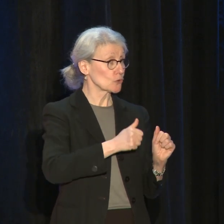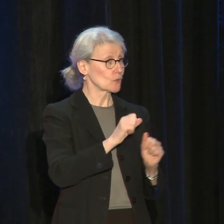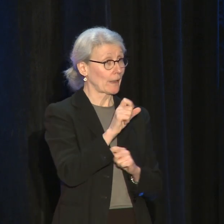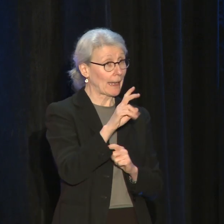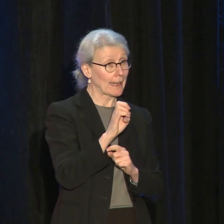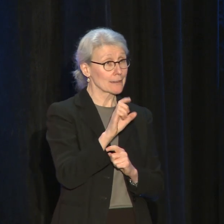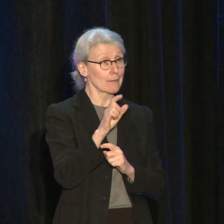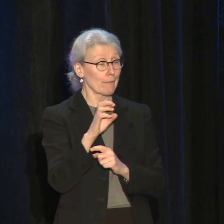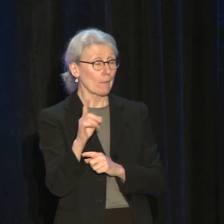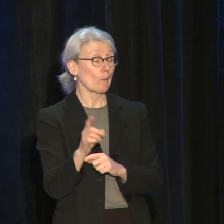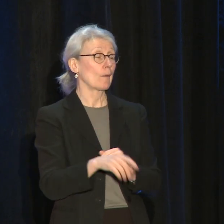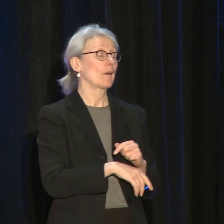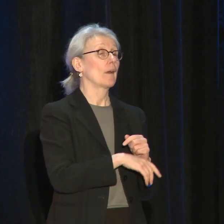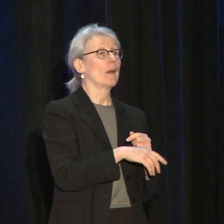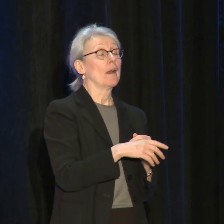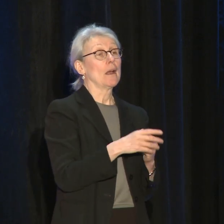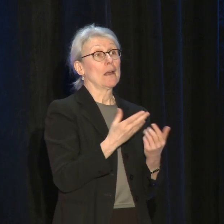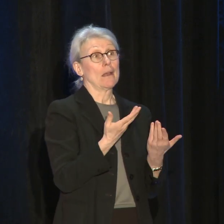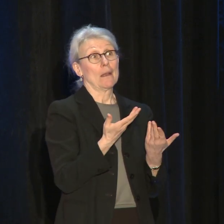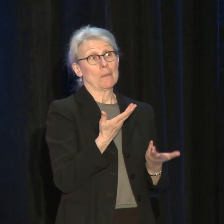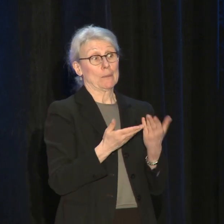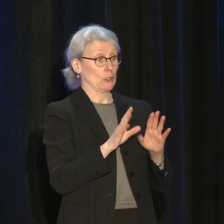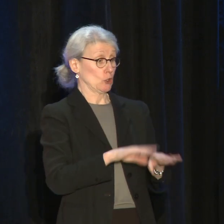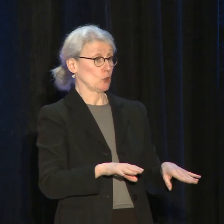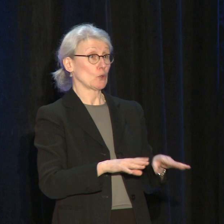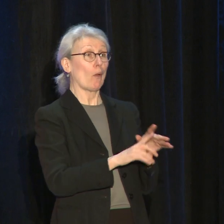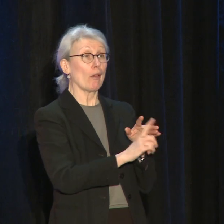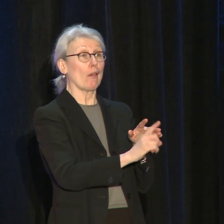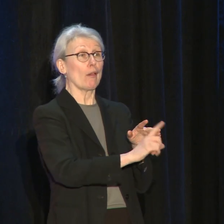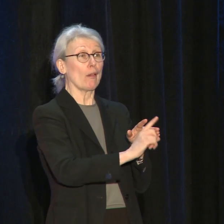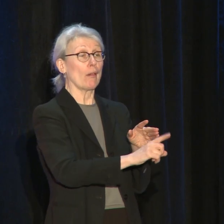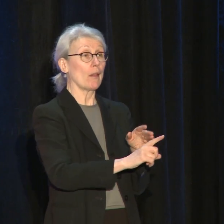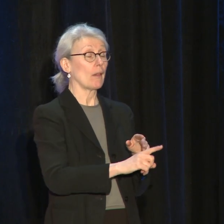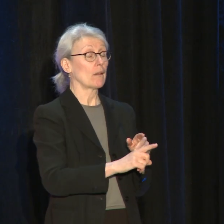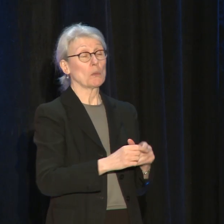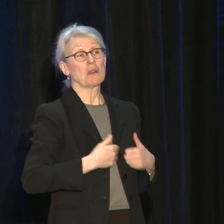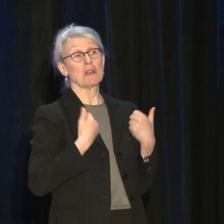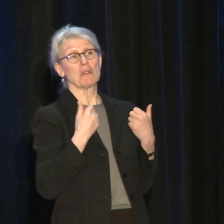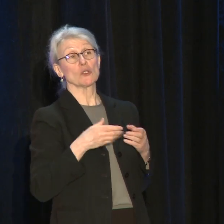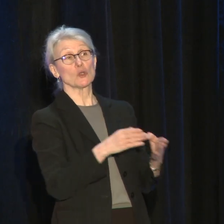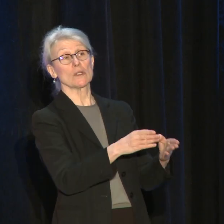living in the streets of Seattle and other cities in Washington, maybe they had found some of those